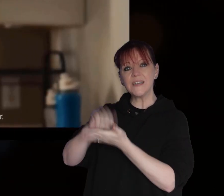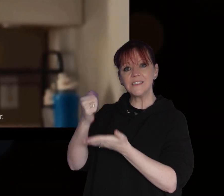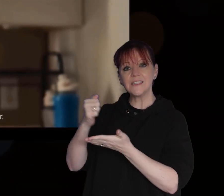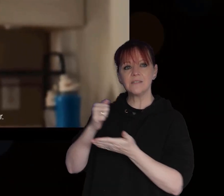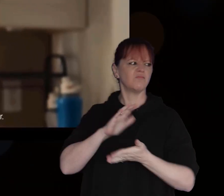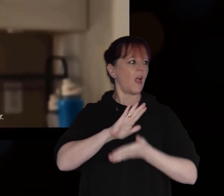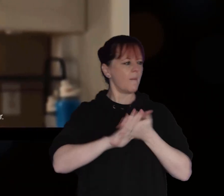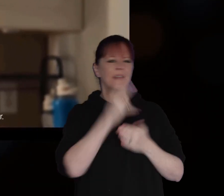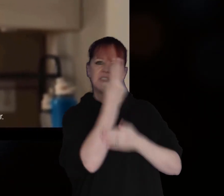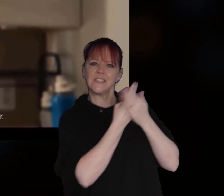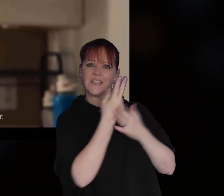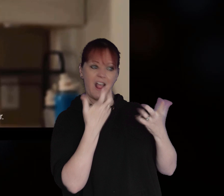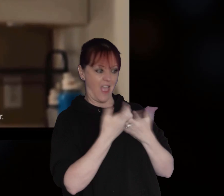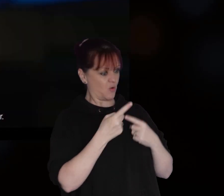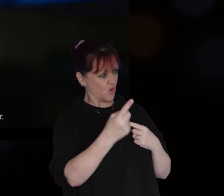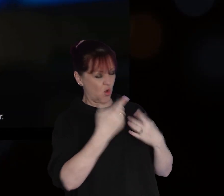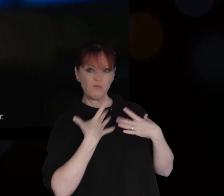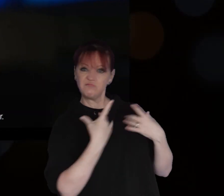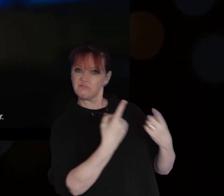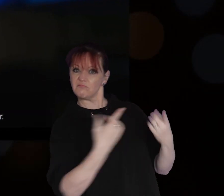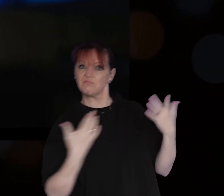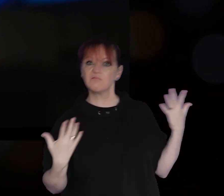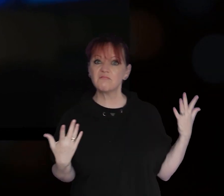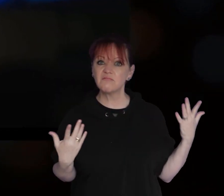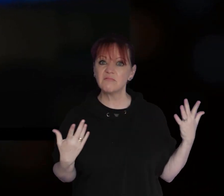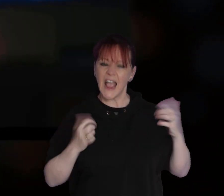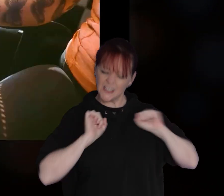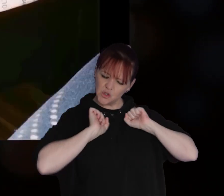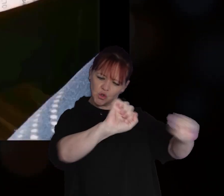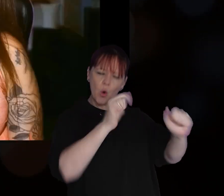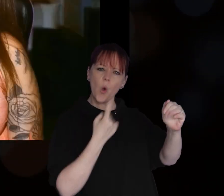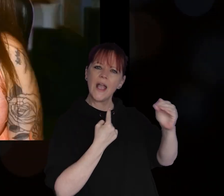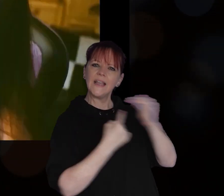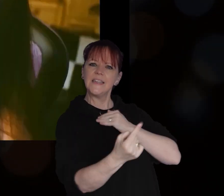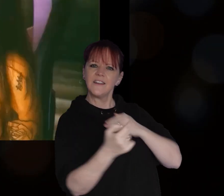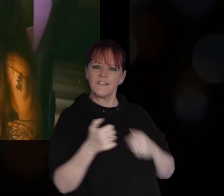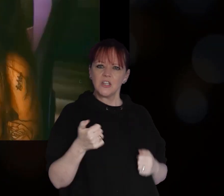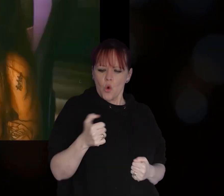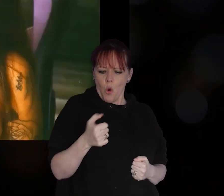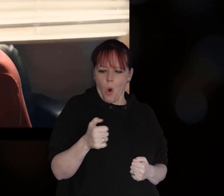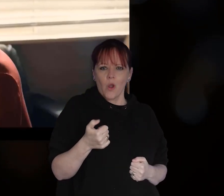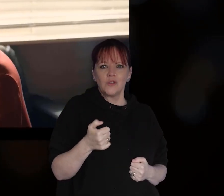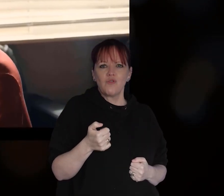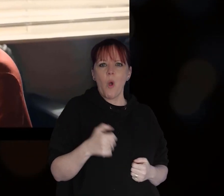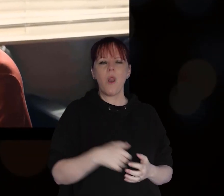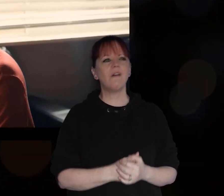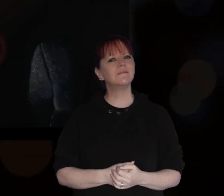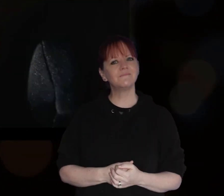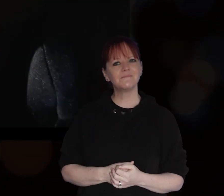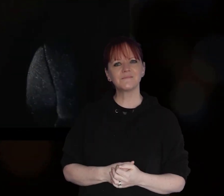you're playing with your Xbox Controller. This is how we do it. Right side, right side.